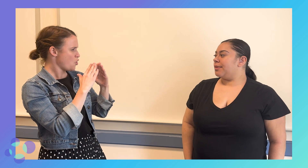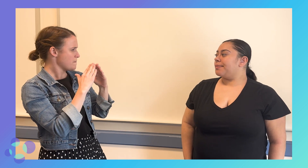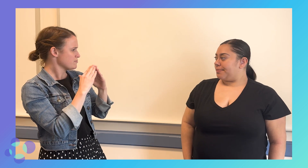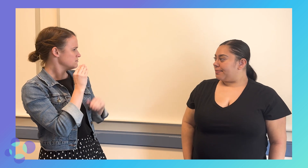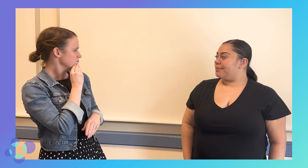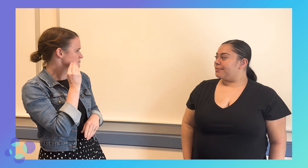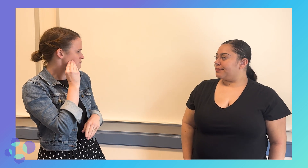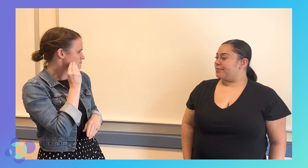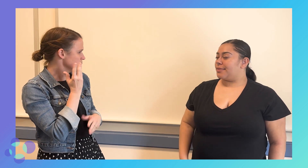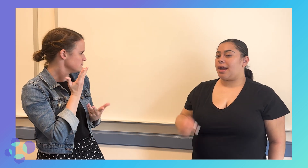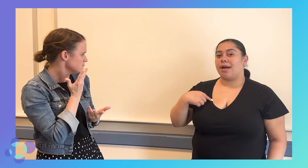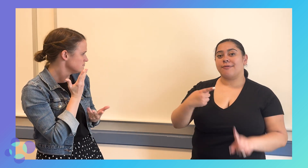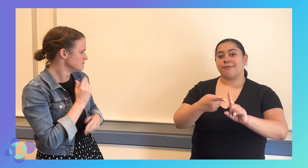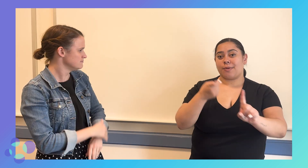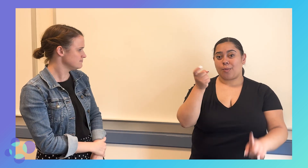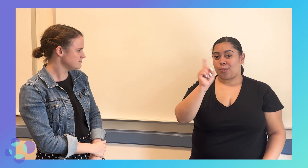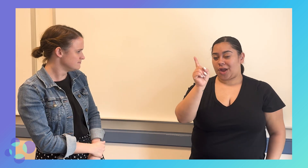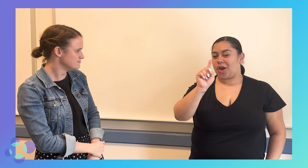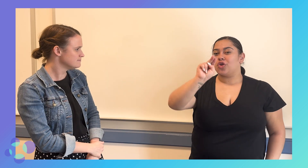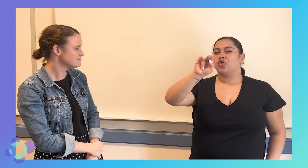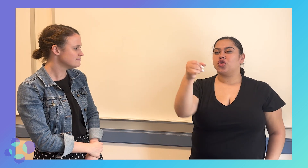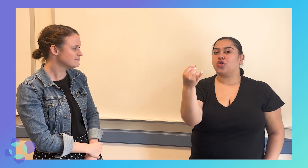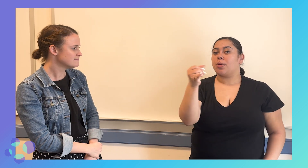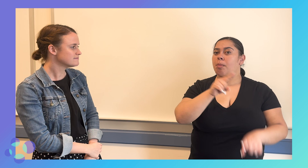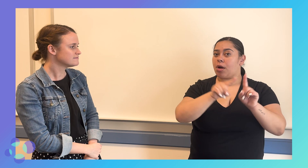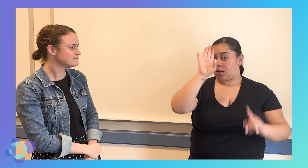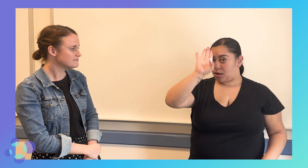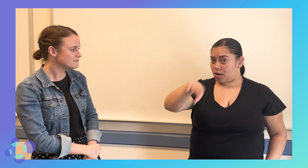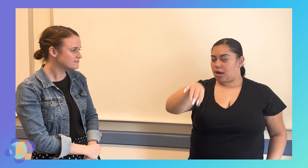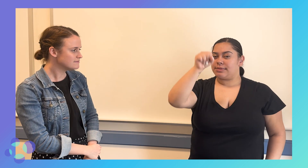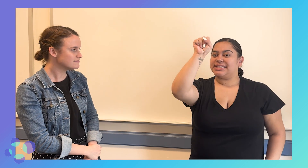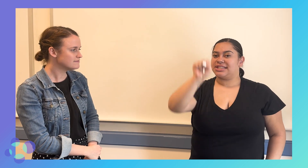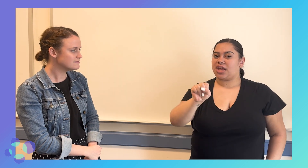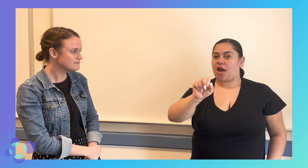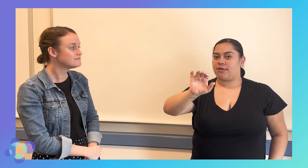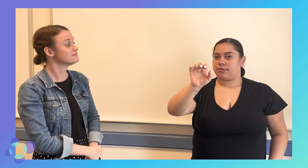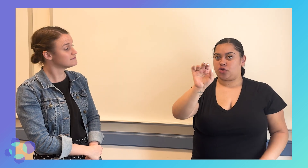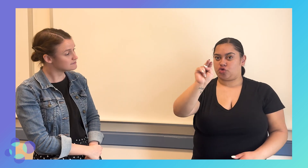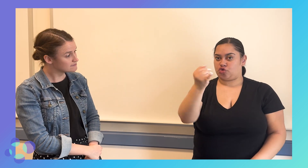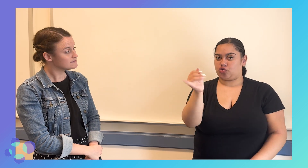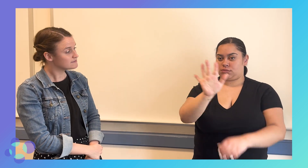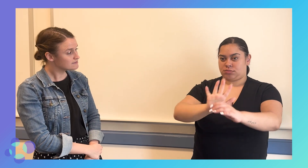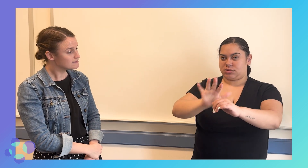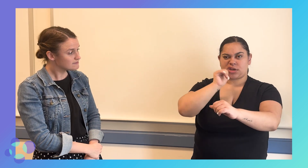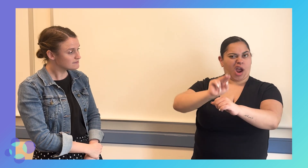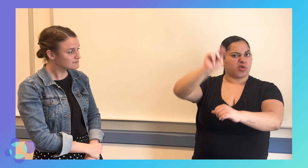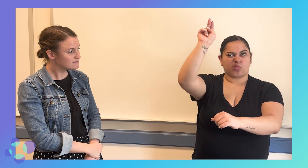Your home town. I come from New Jersey. But Southern New Jersey, not northern.